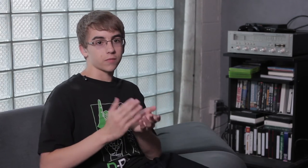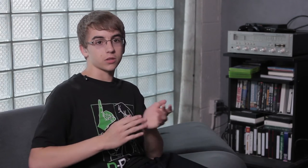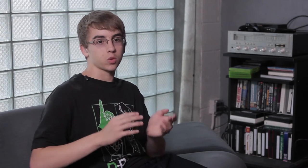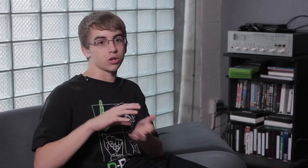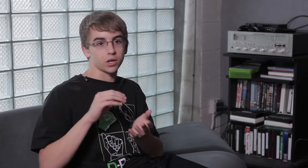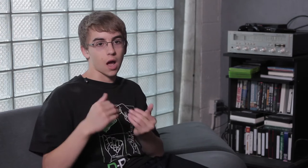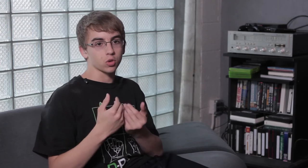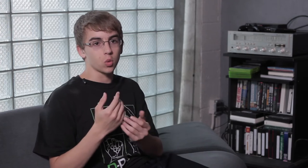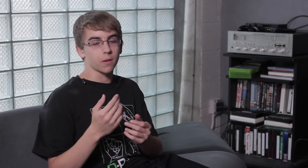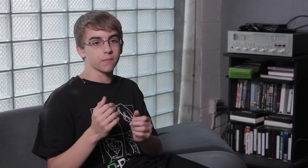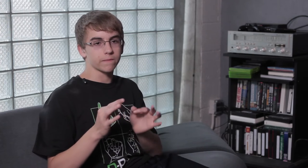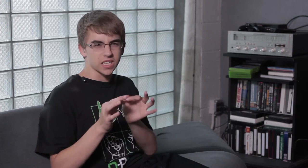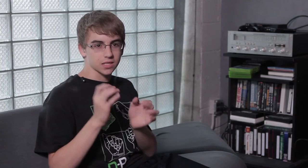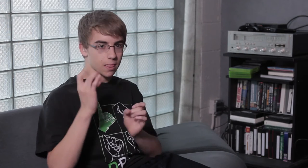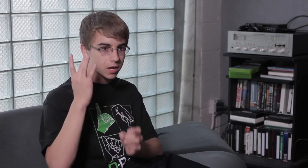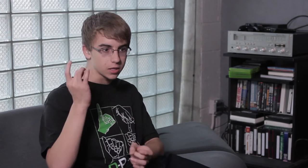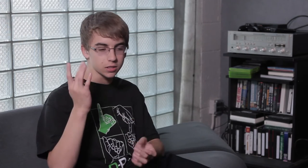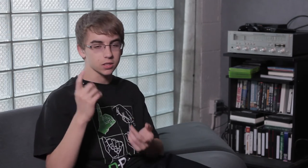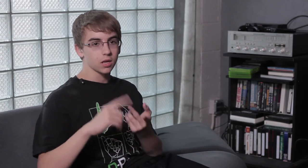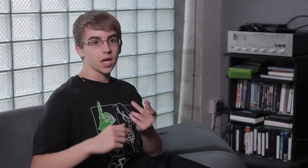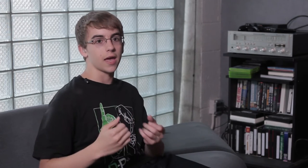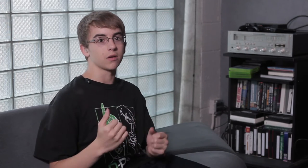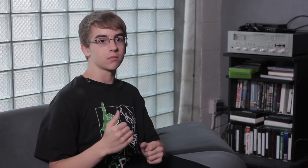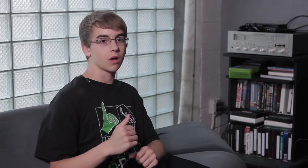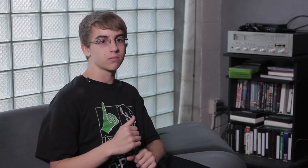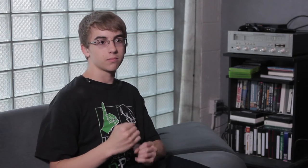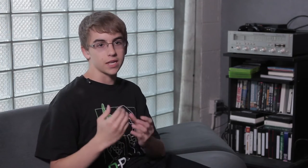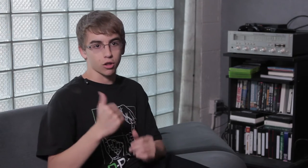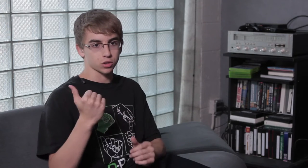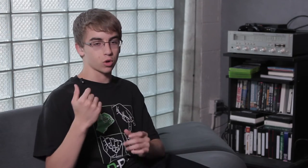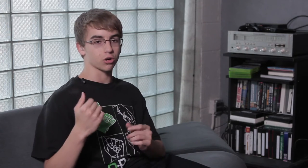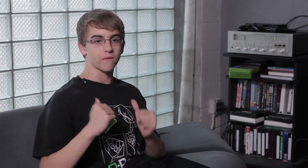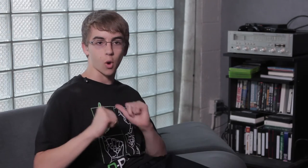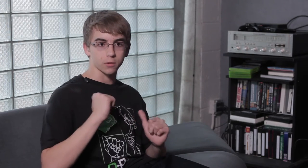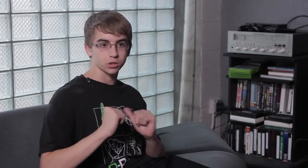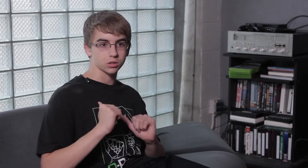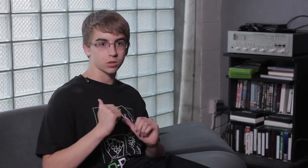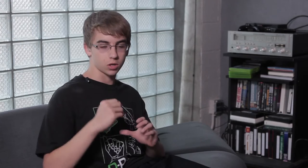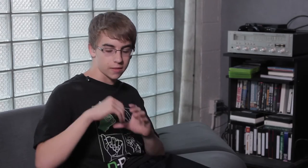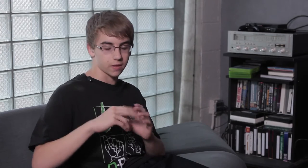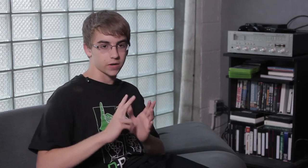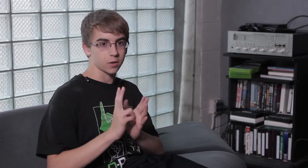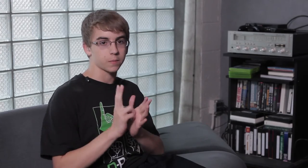Some of us were learning how to fix the lights, many others were performers in the video.